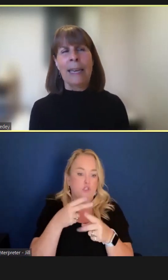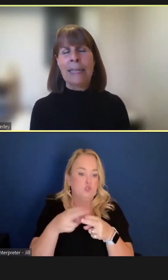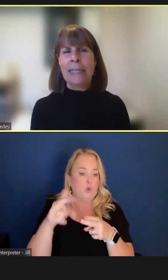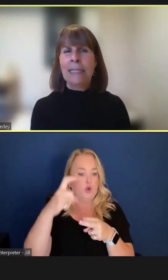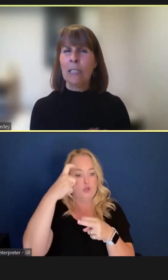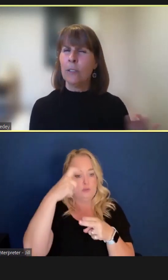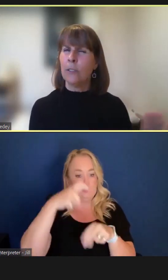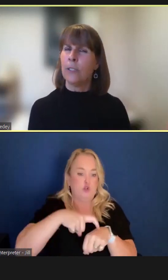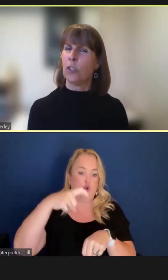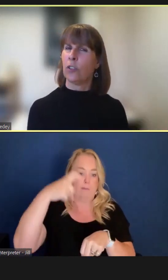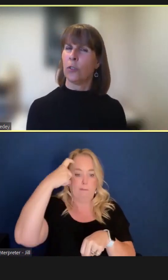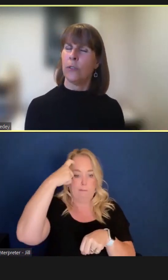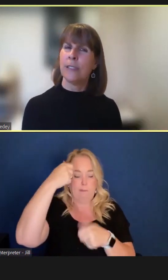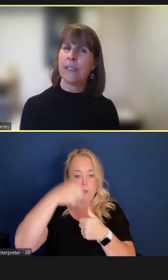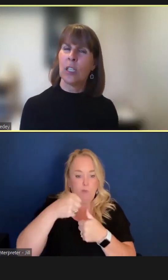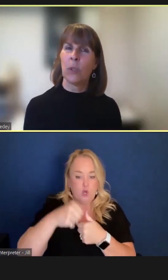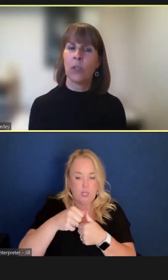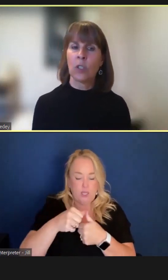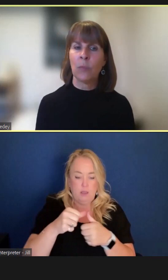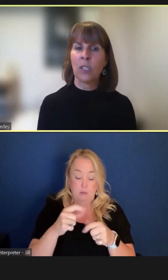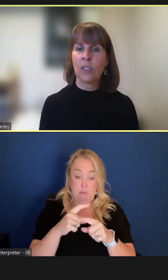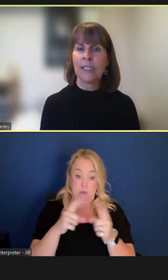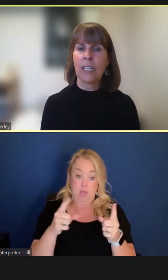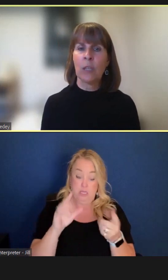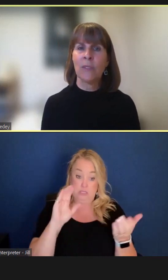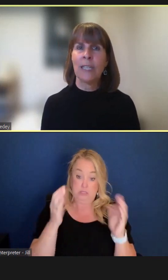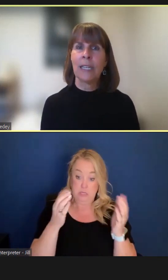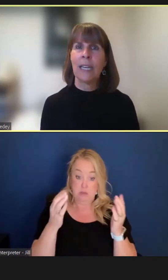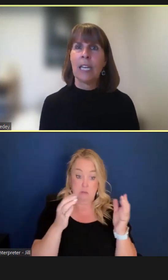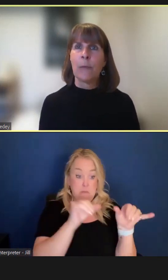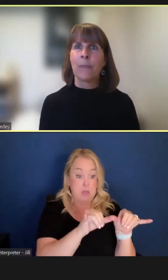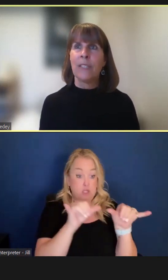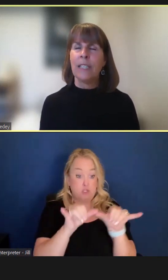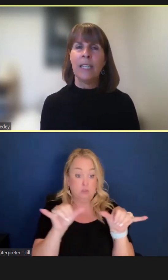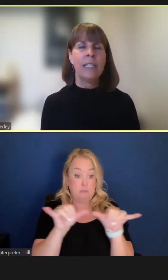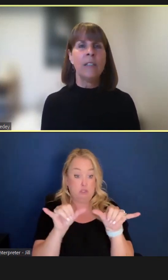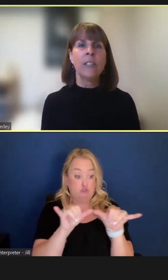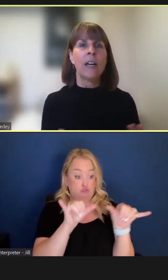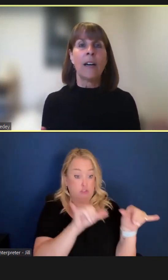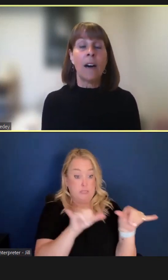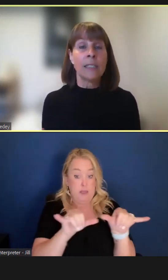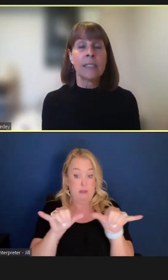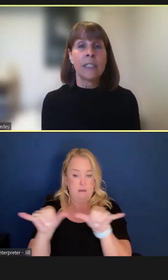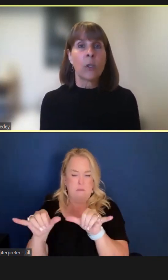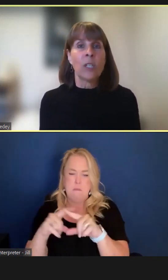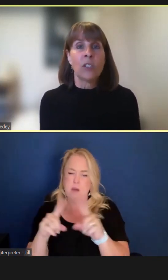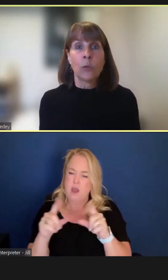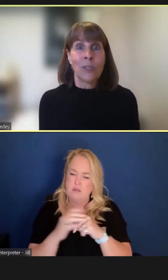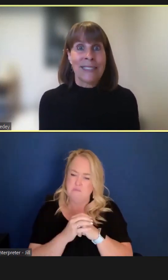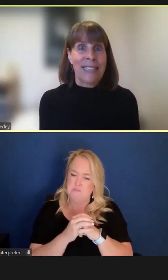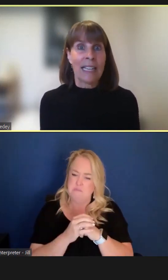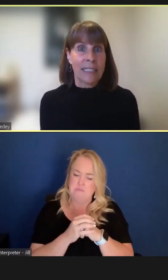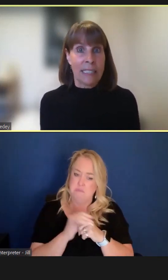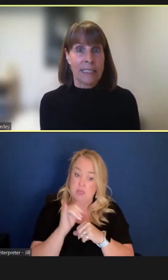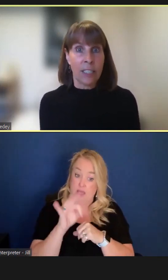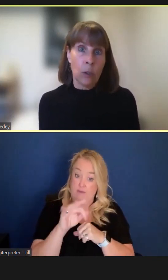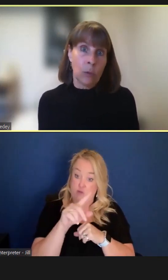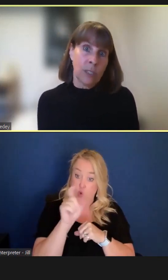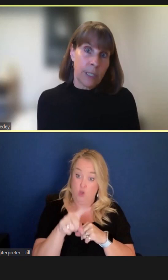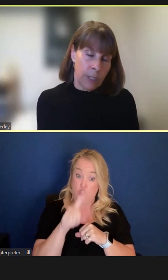again even if on the surface they appear to measure the same thing and even honestly if the question questions were exactly identical which they would never